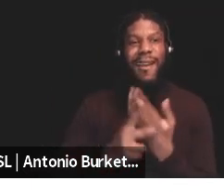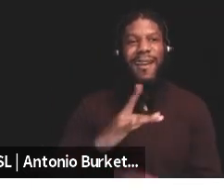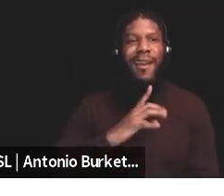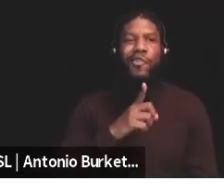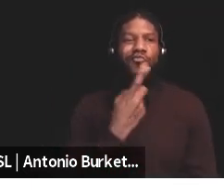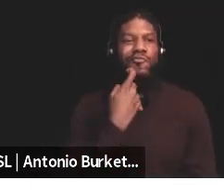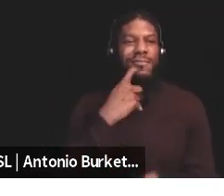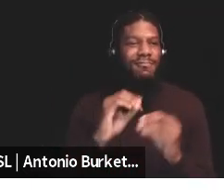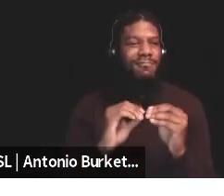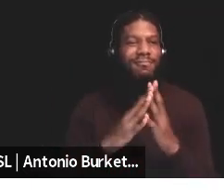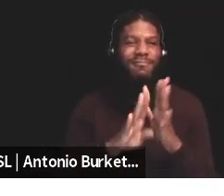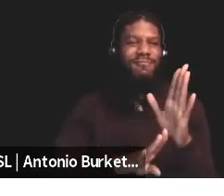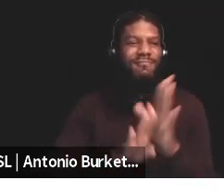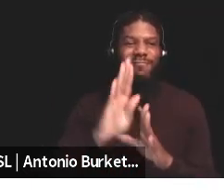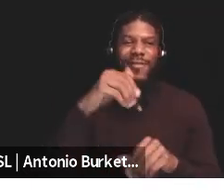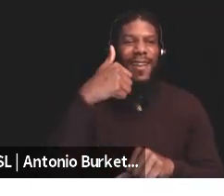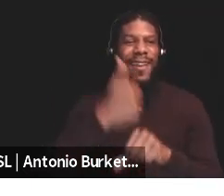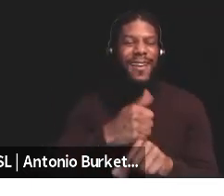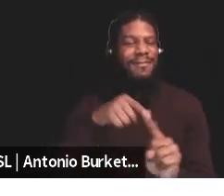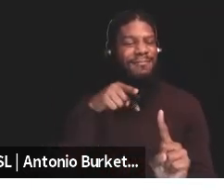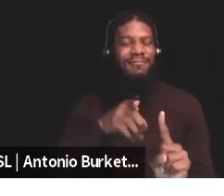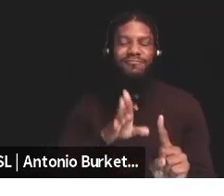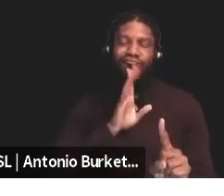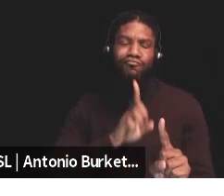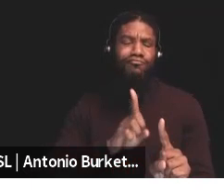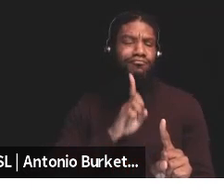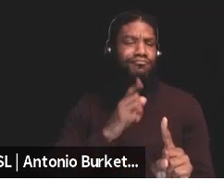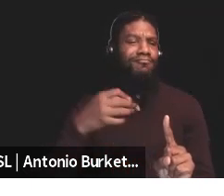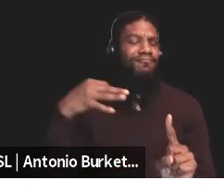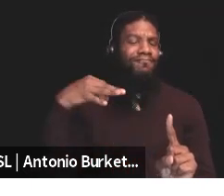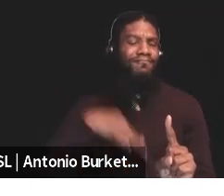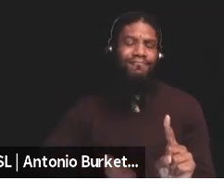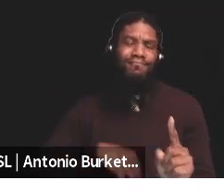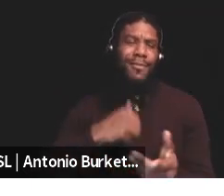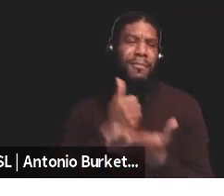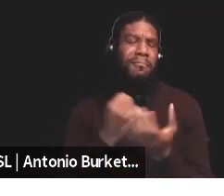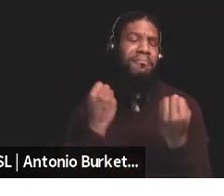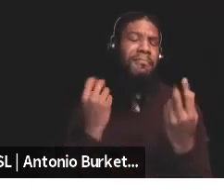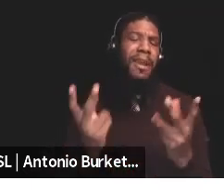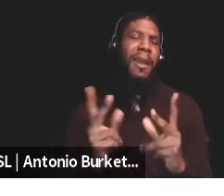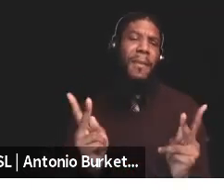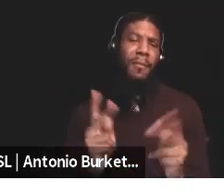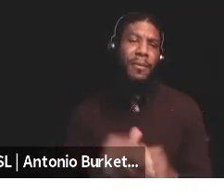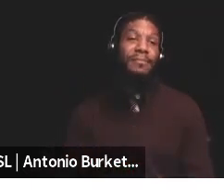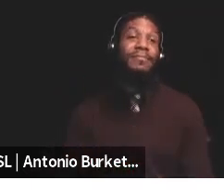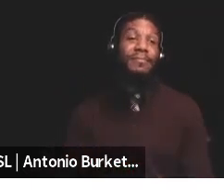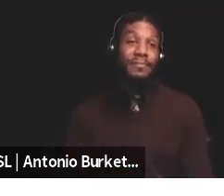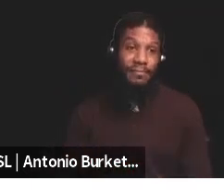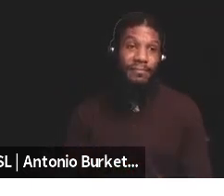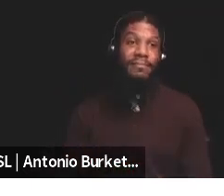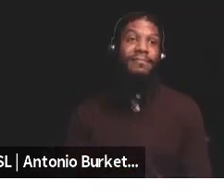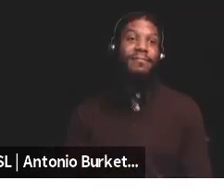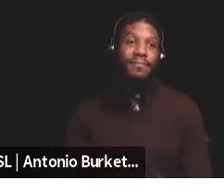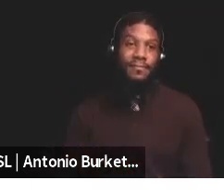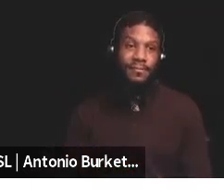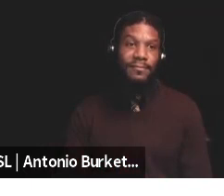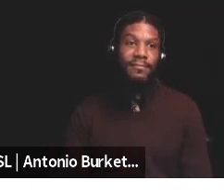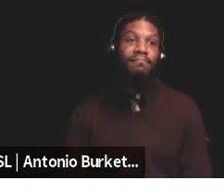I think it's going to be really, really helpful to a lot of people. I have also really benefited from